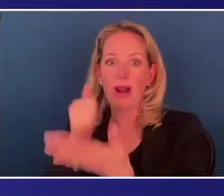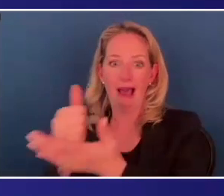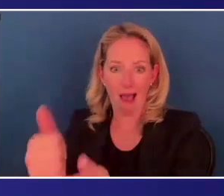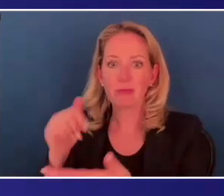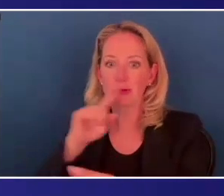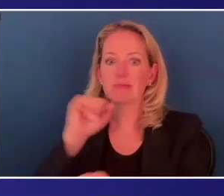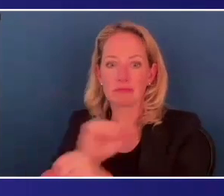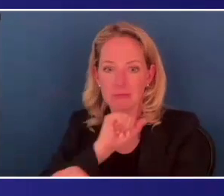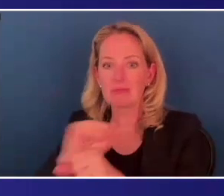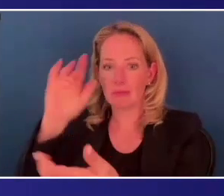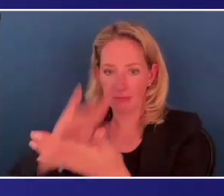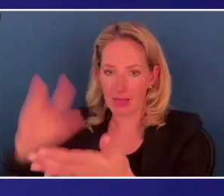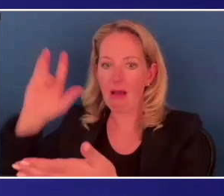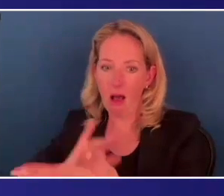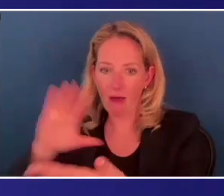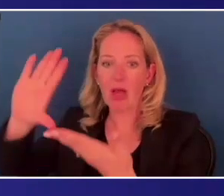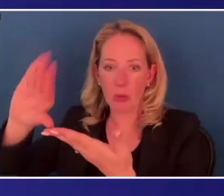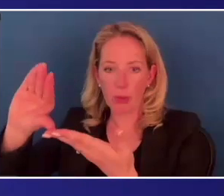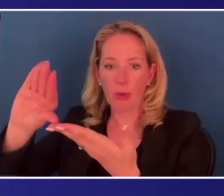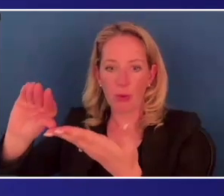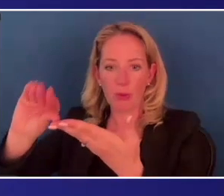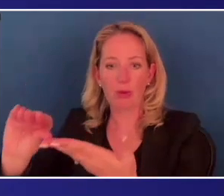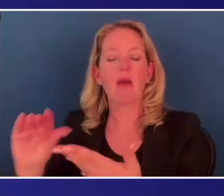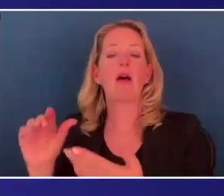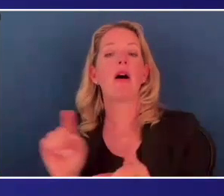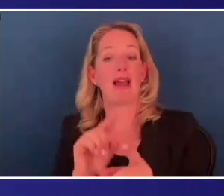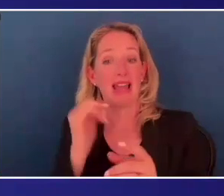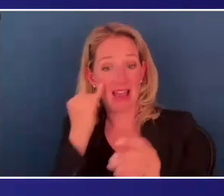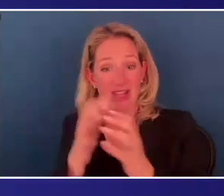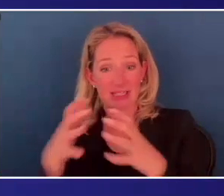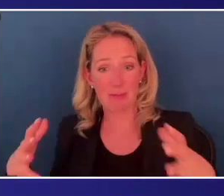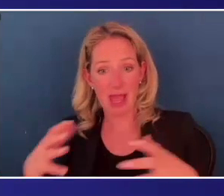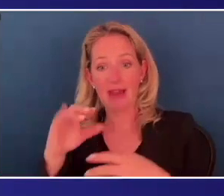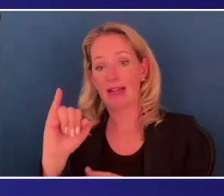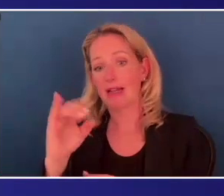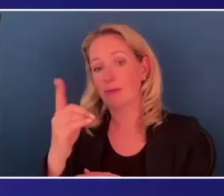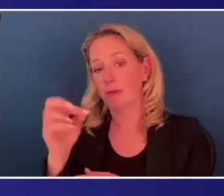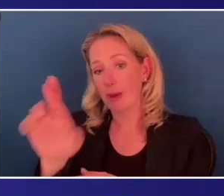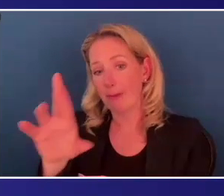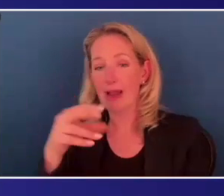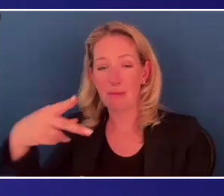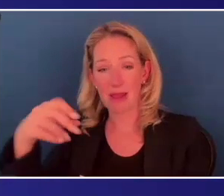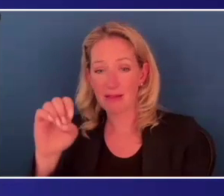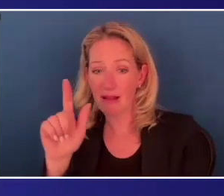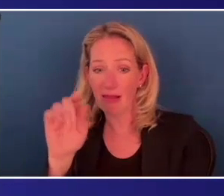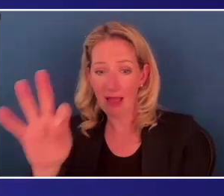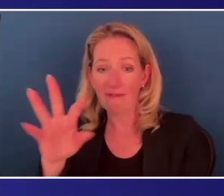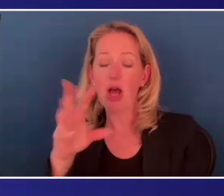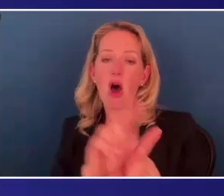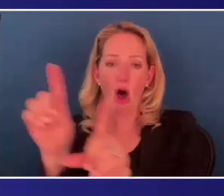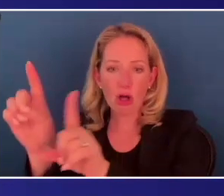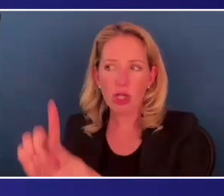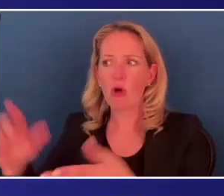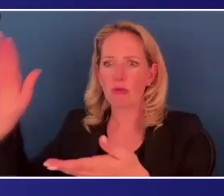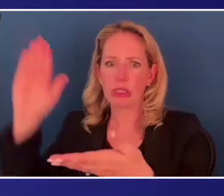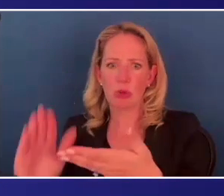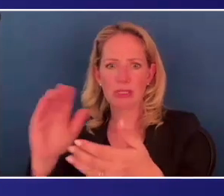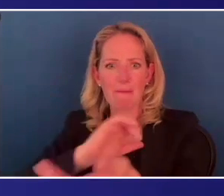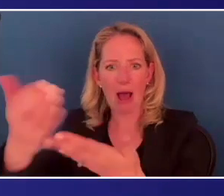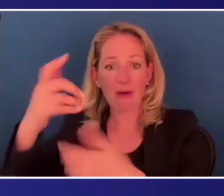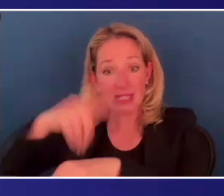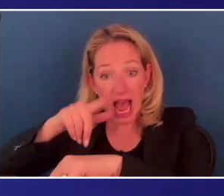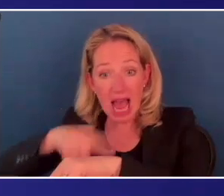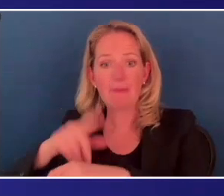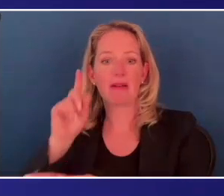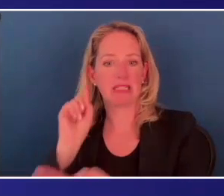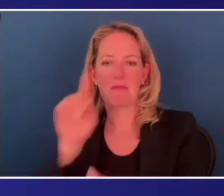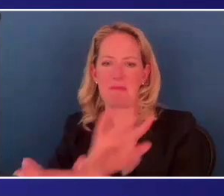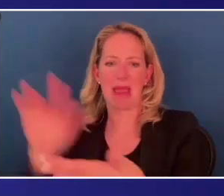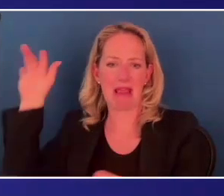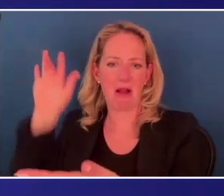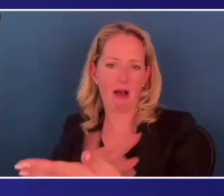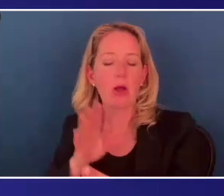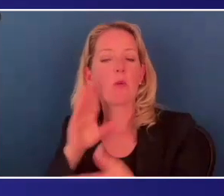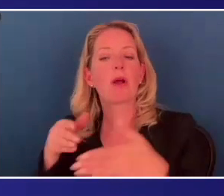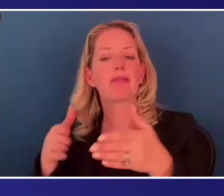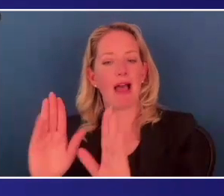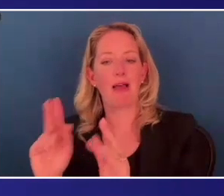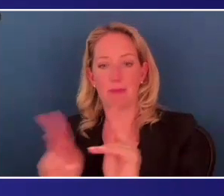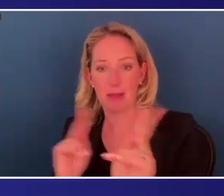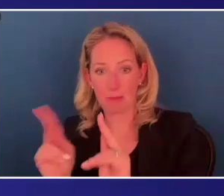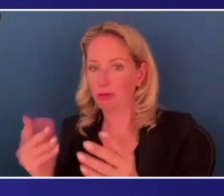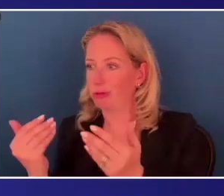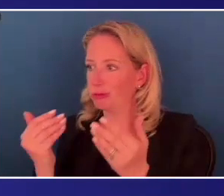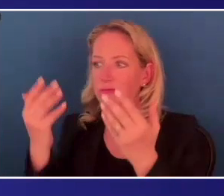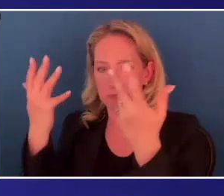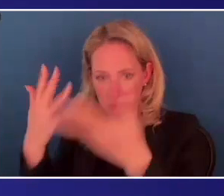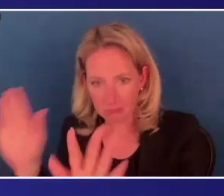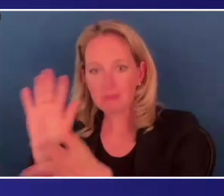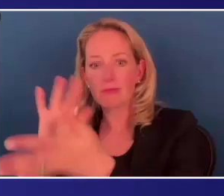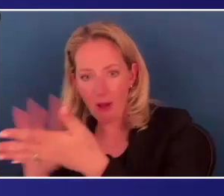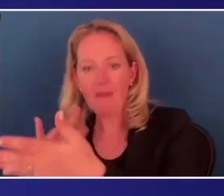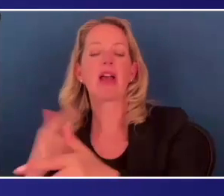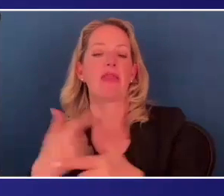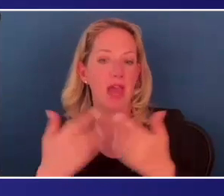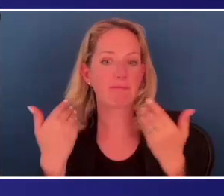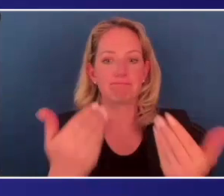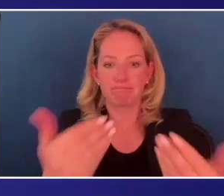Expanding access to income-driven repayment and PSLF and reducing the time to which debt is paid off in full on these plans would allow those with loans to move forward with family formation and would improve health and mental health.